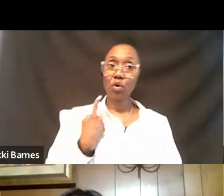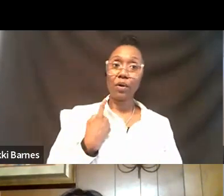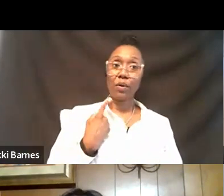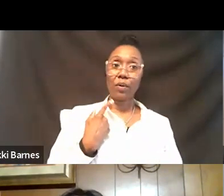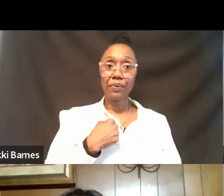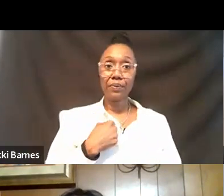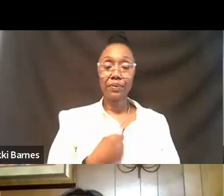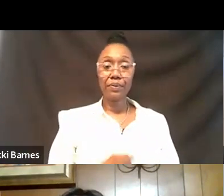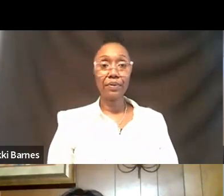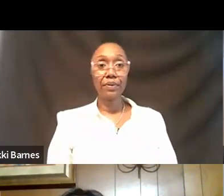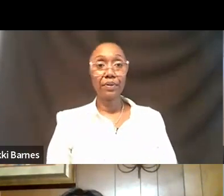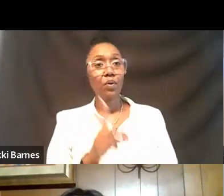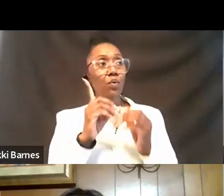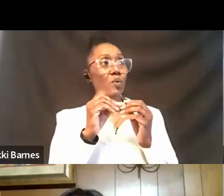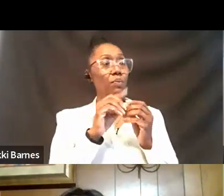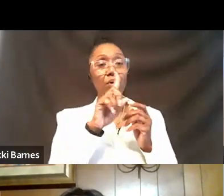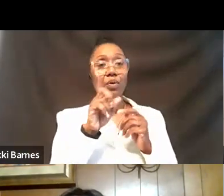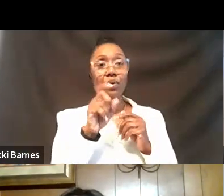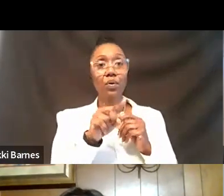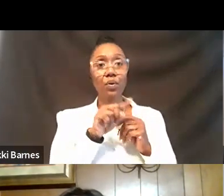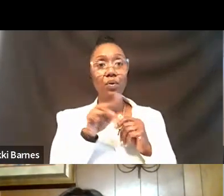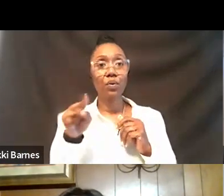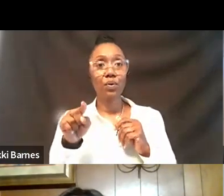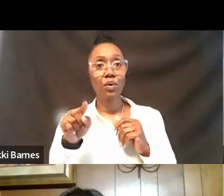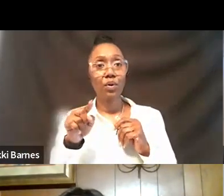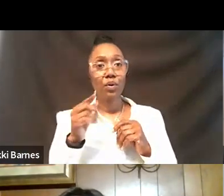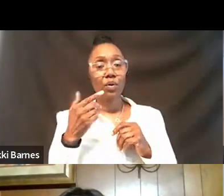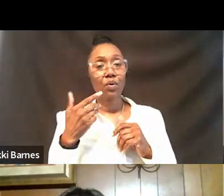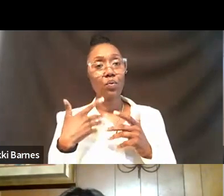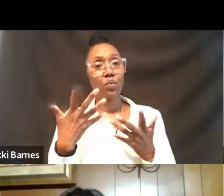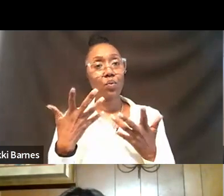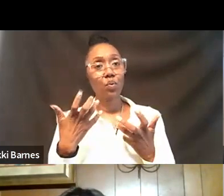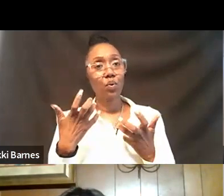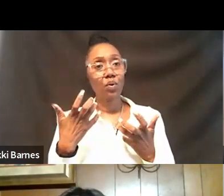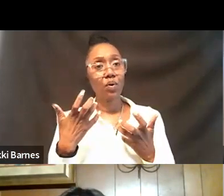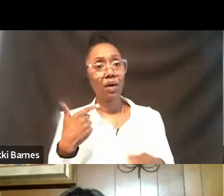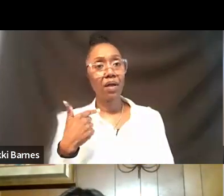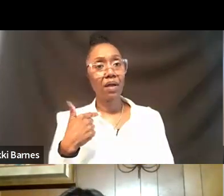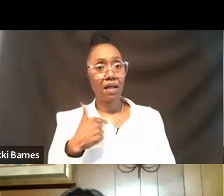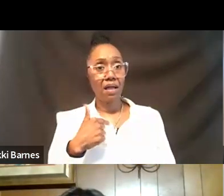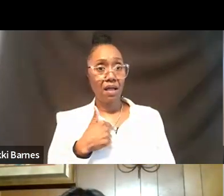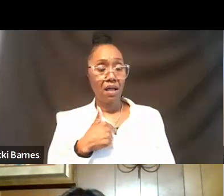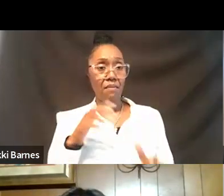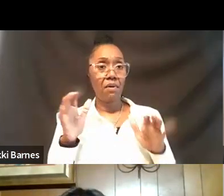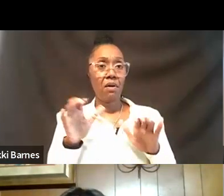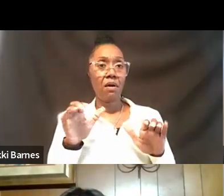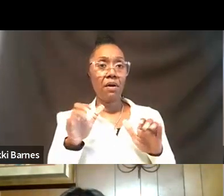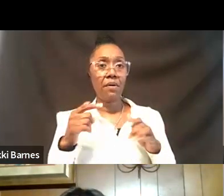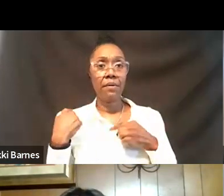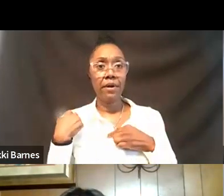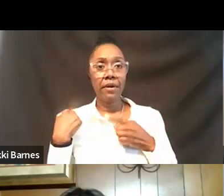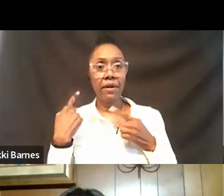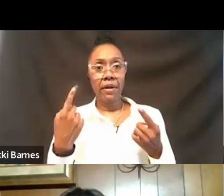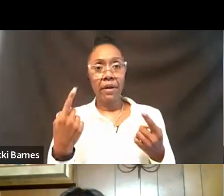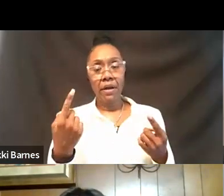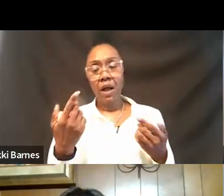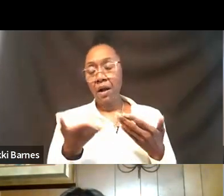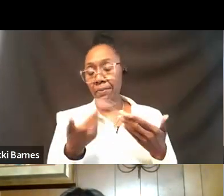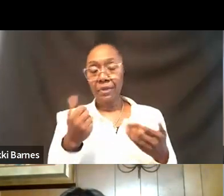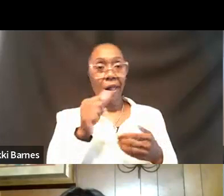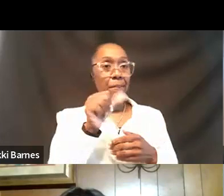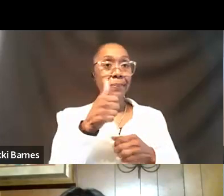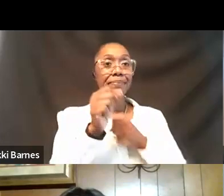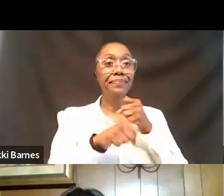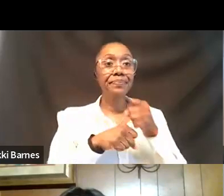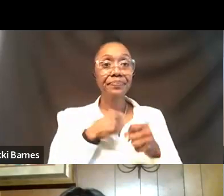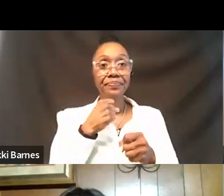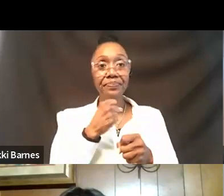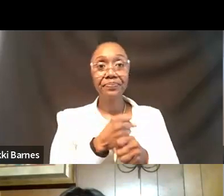And I have one more question, for you all, but before I go into that, I just wanna point out that I have been doing this for Probably about close to 10 years now and all of you.